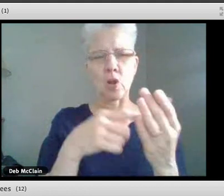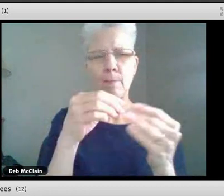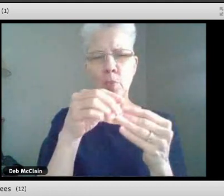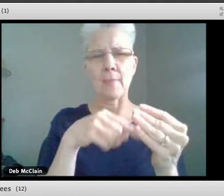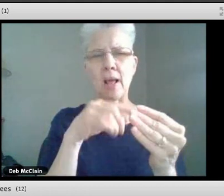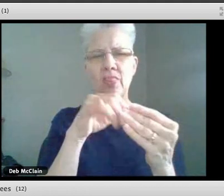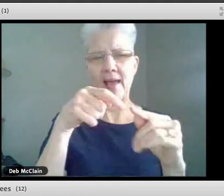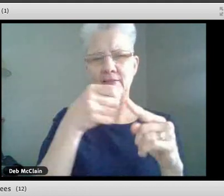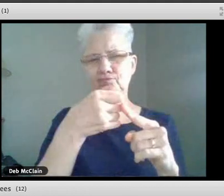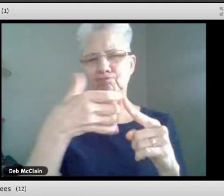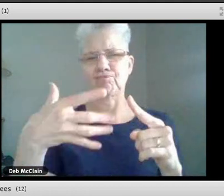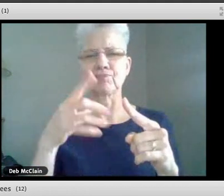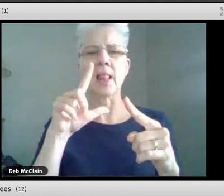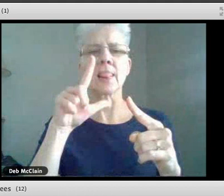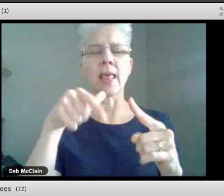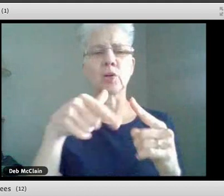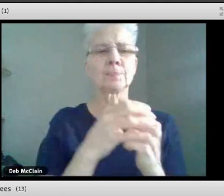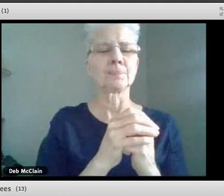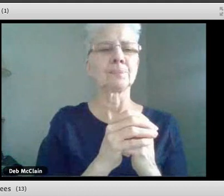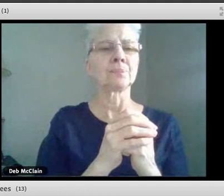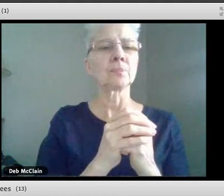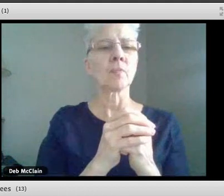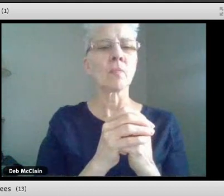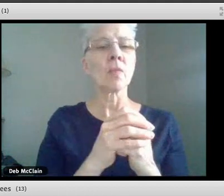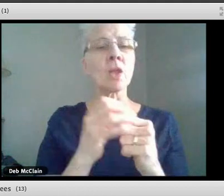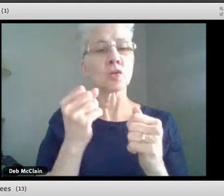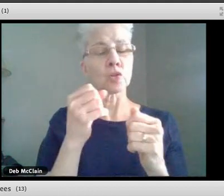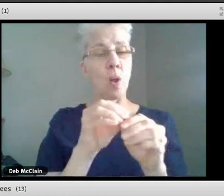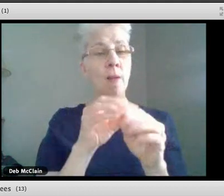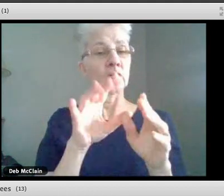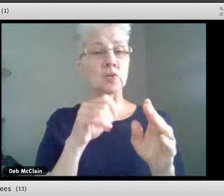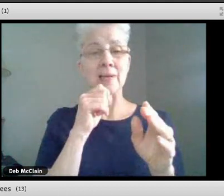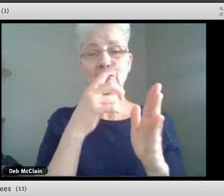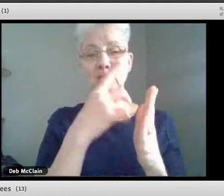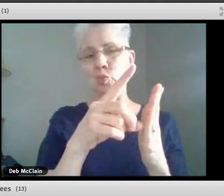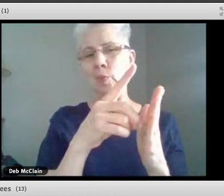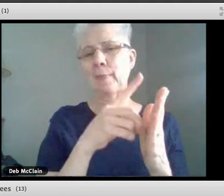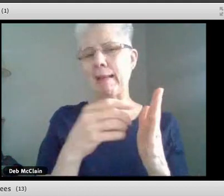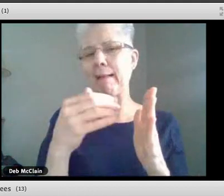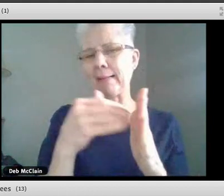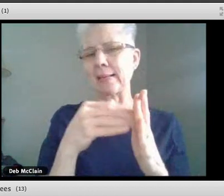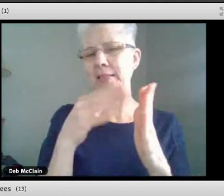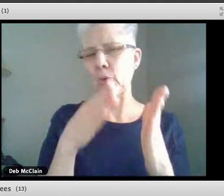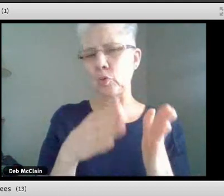about that in a little bit. You know, so we obviously shouldn't discriminate against individuals with disabilities,